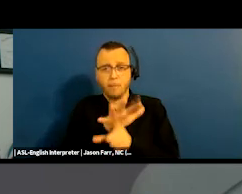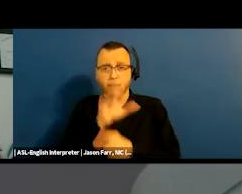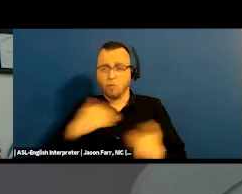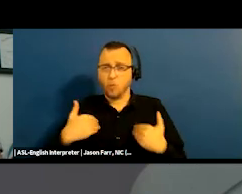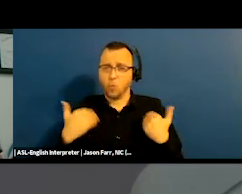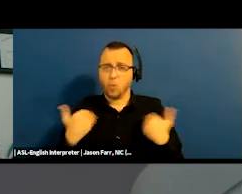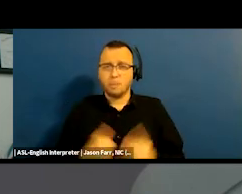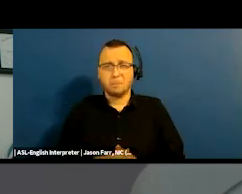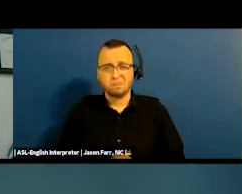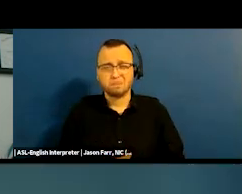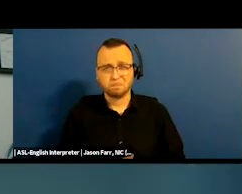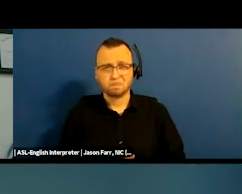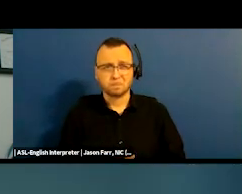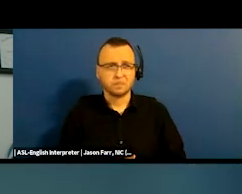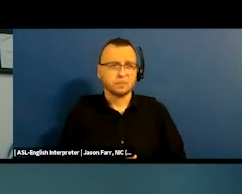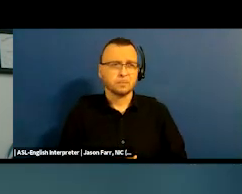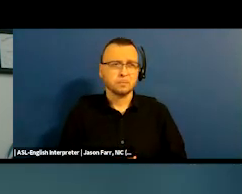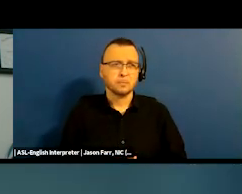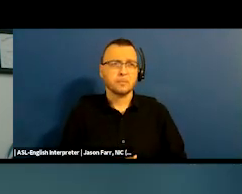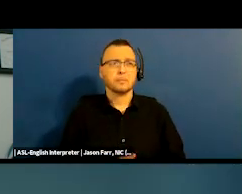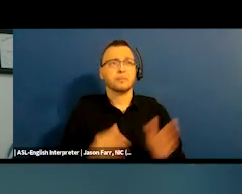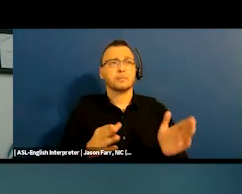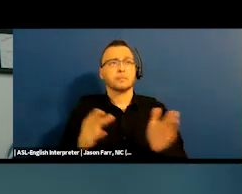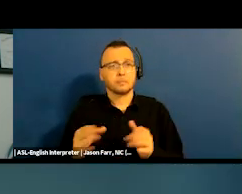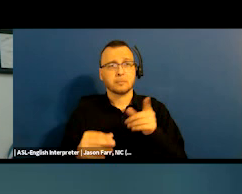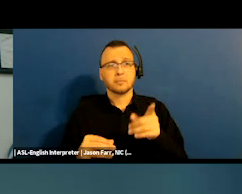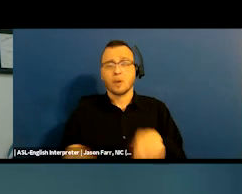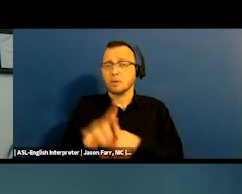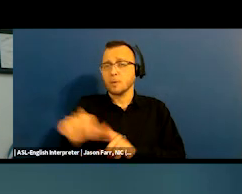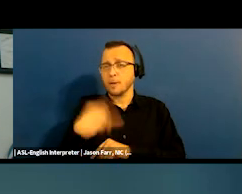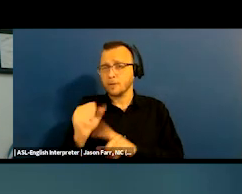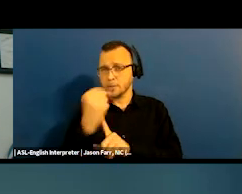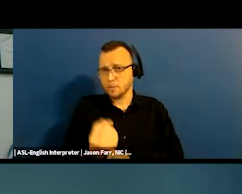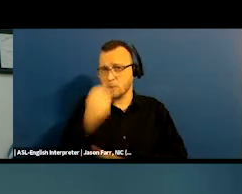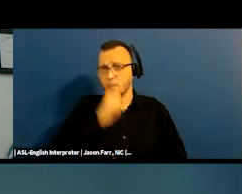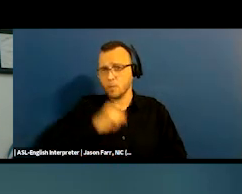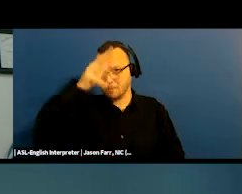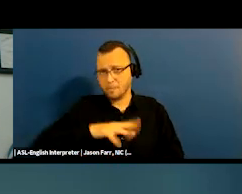They may go on binges and what have you, but they use these more sort of like club drugs,